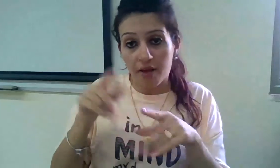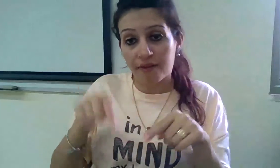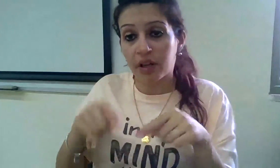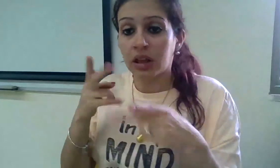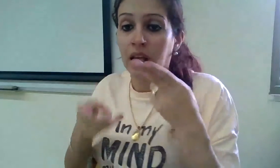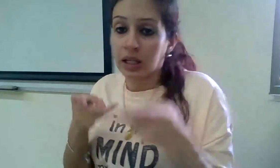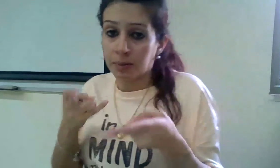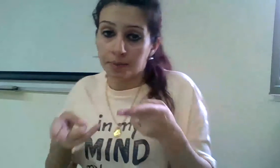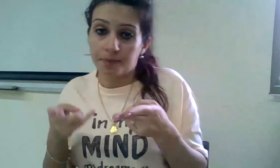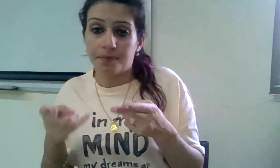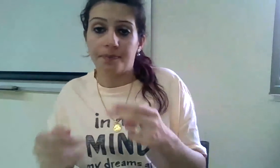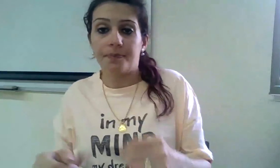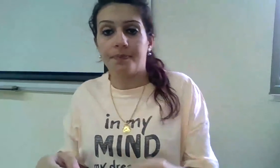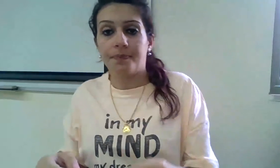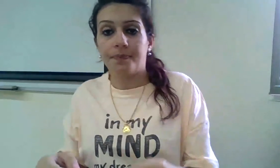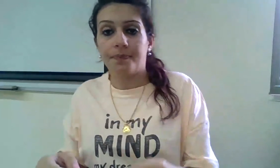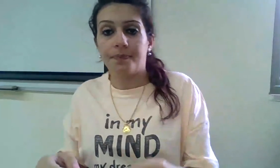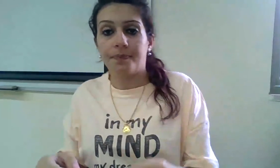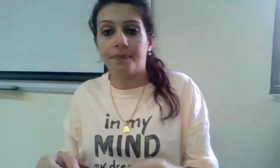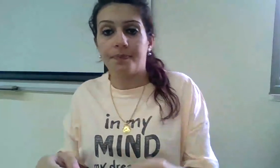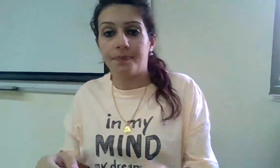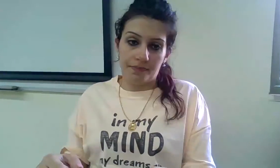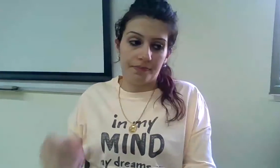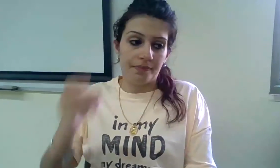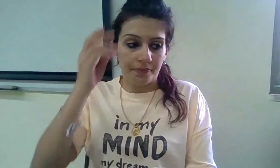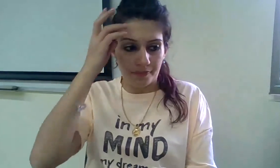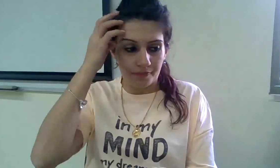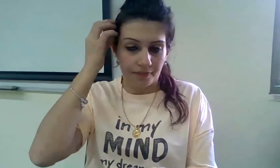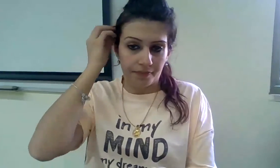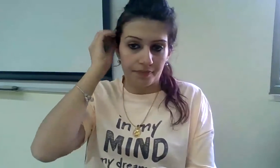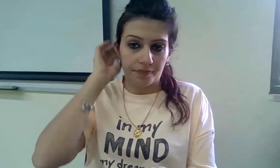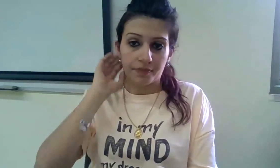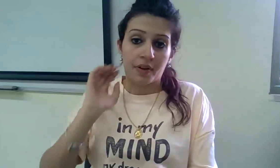compared to their abilities, and especially when it comes to children